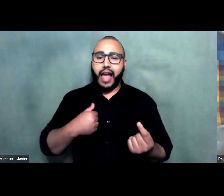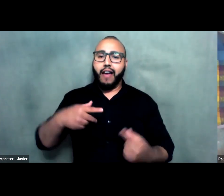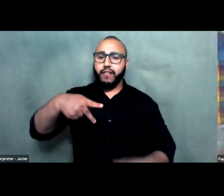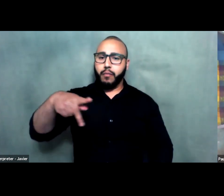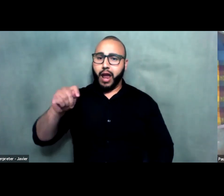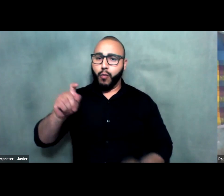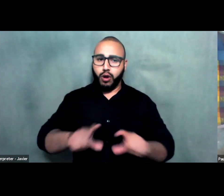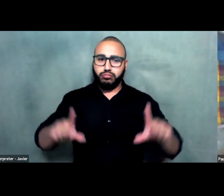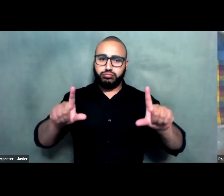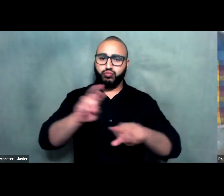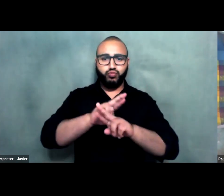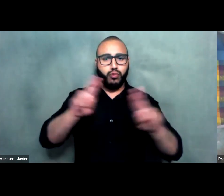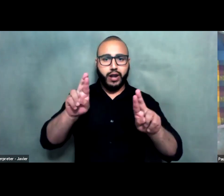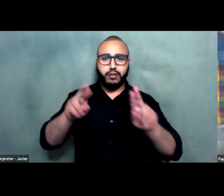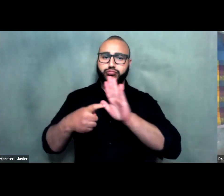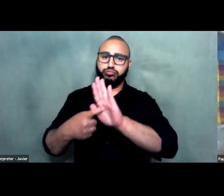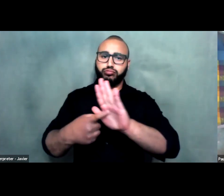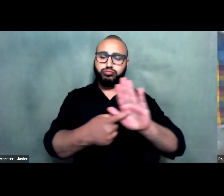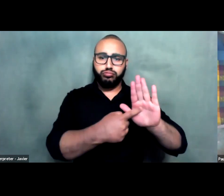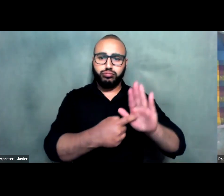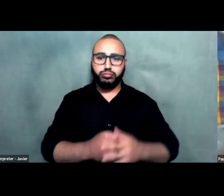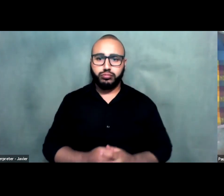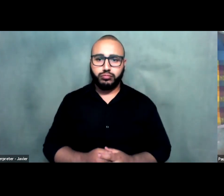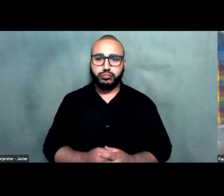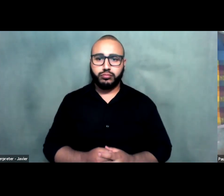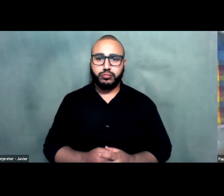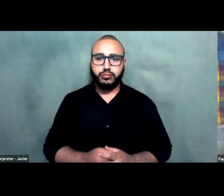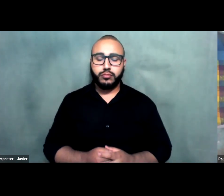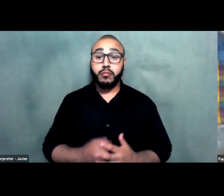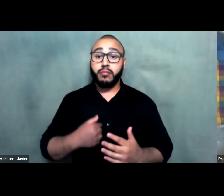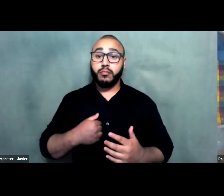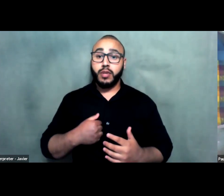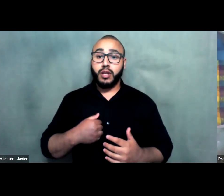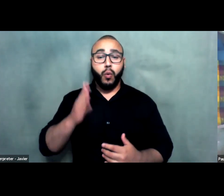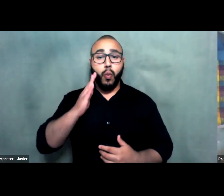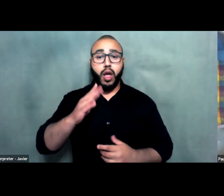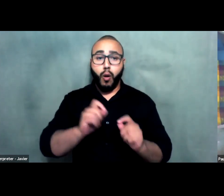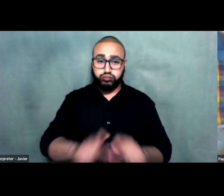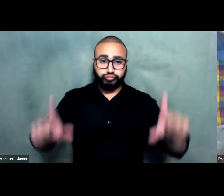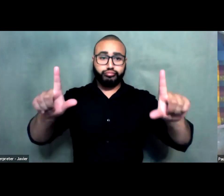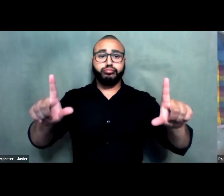presentation for you. And so I'm going to put that up and I'm going to go through it. But